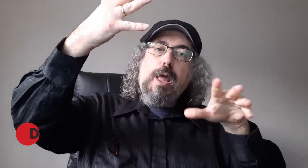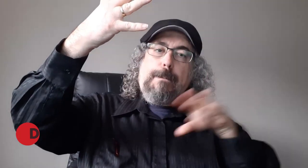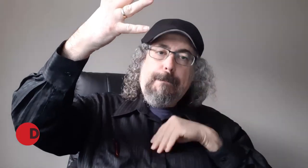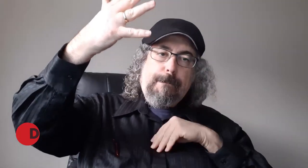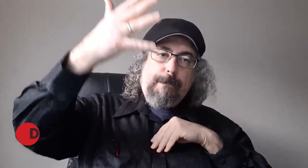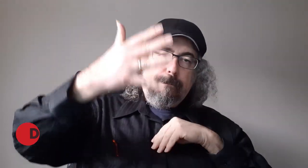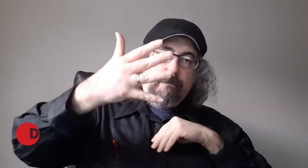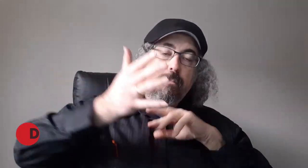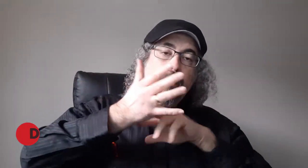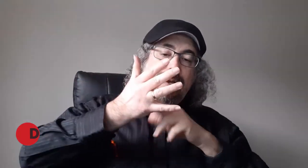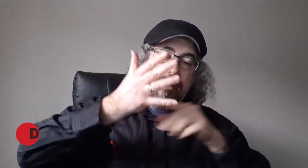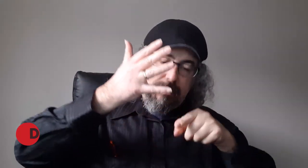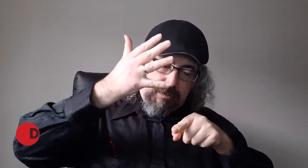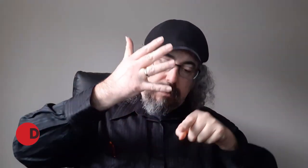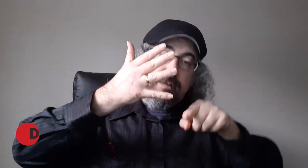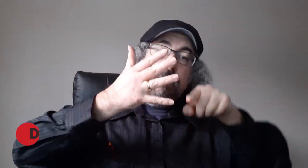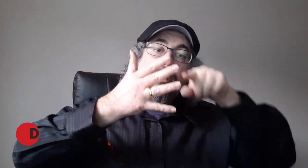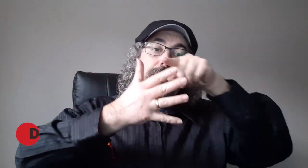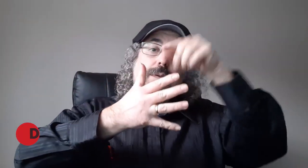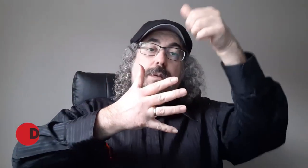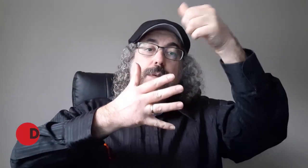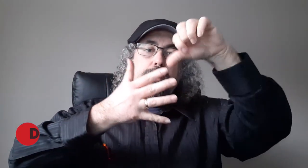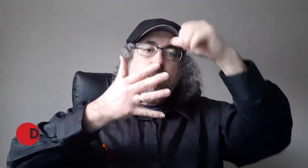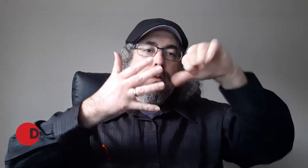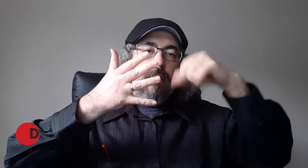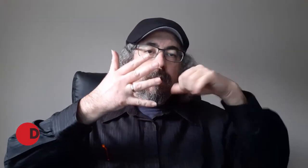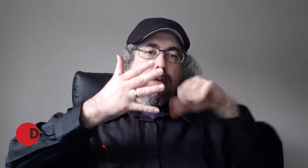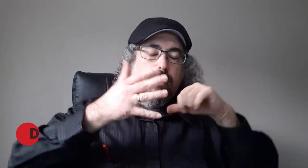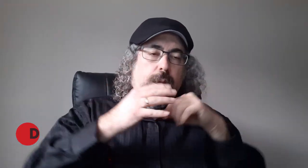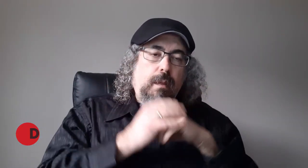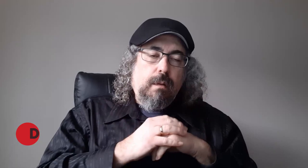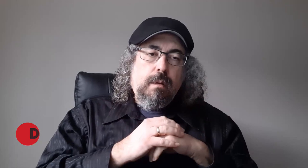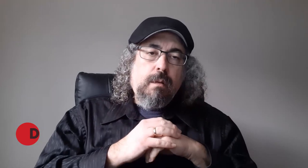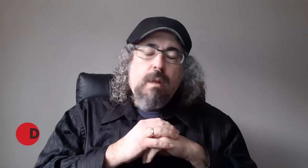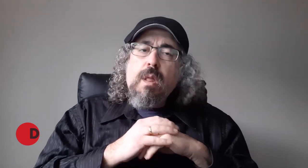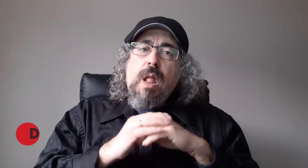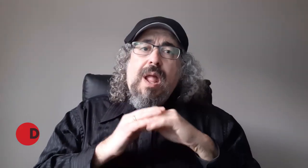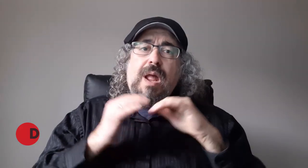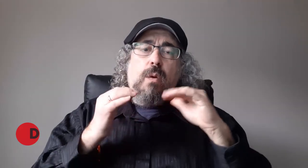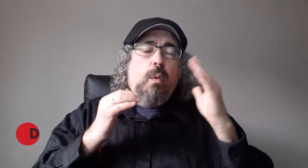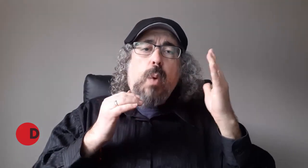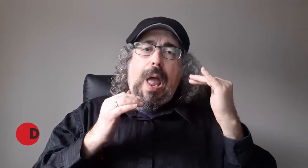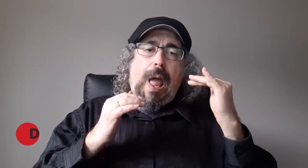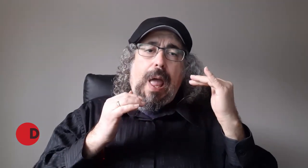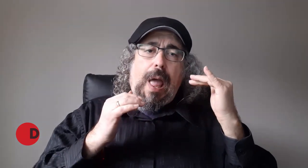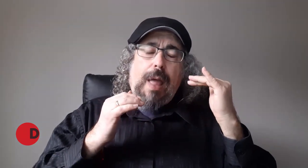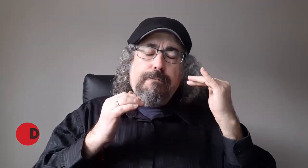not accept the rest - if at all.